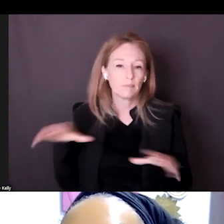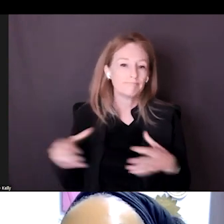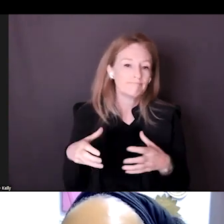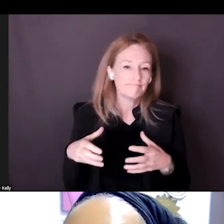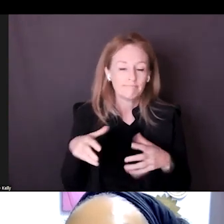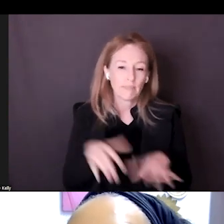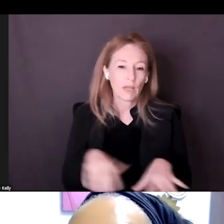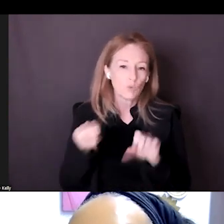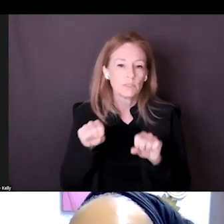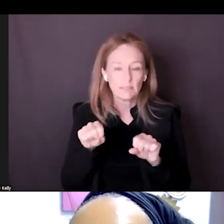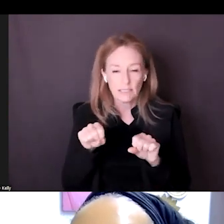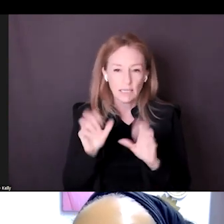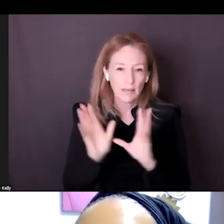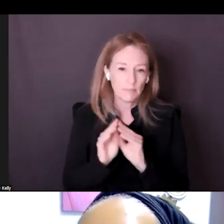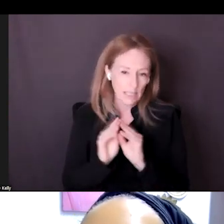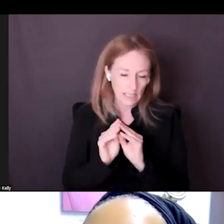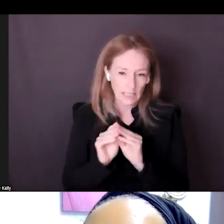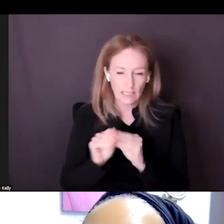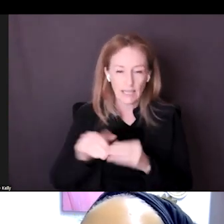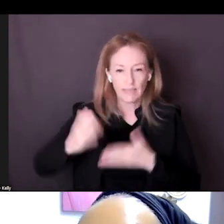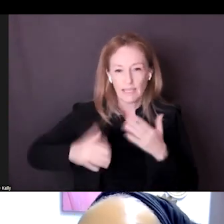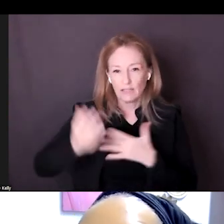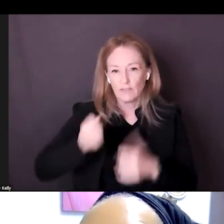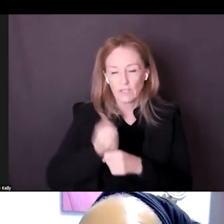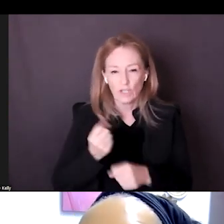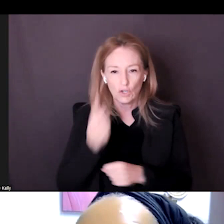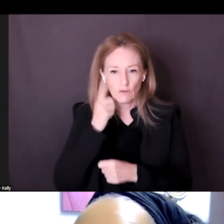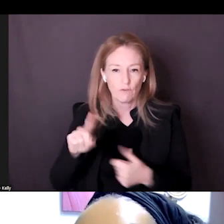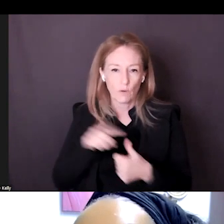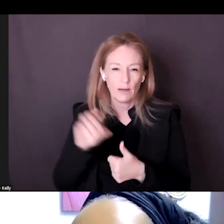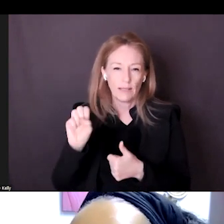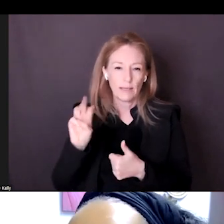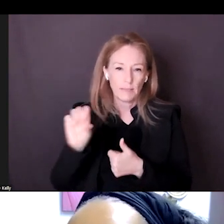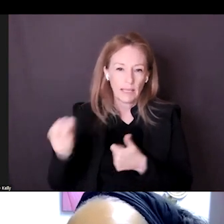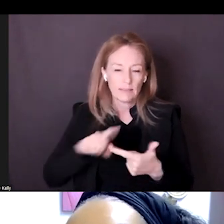END OF THE YEAR WITH EMS, FIRE FIGHTERS, AND PARAMEDIC ASSOCIATIONS